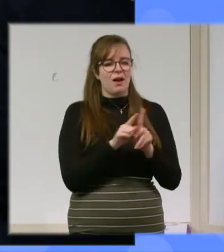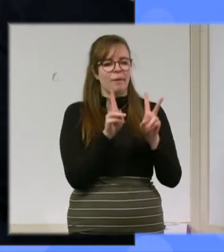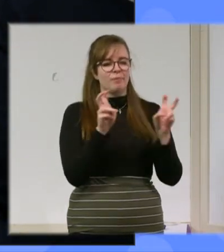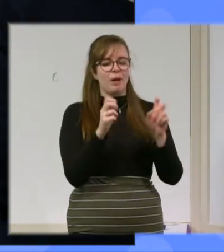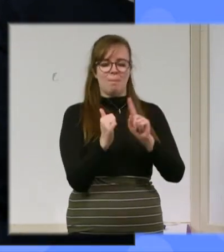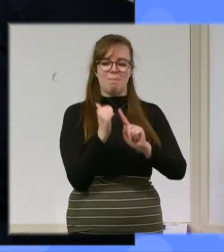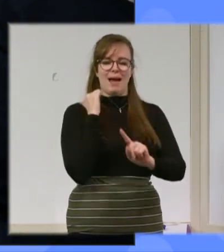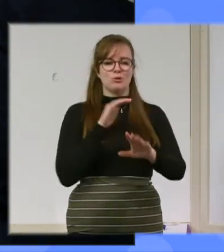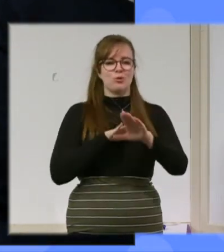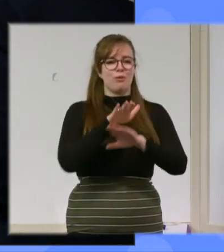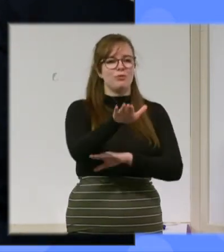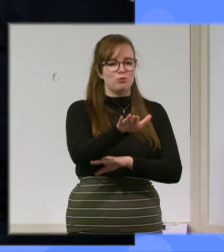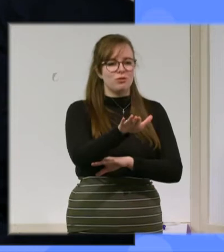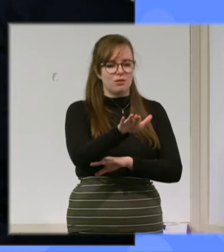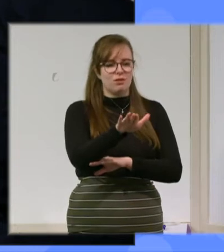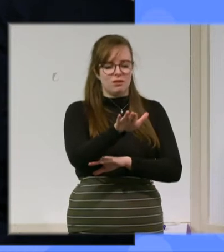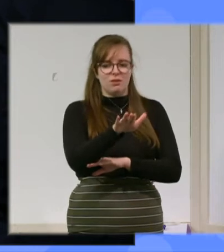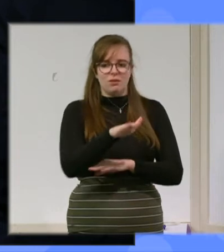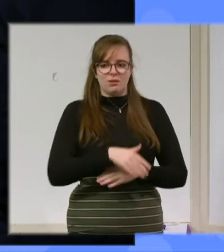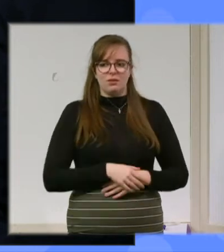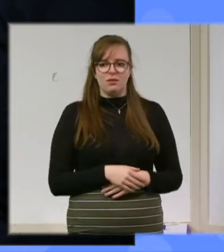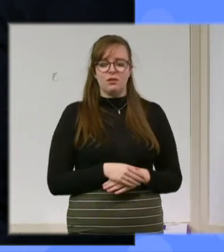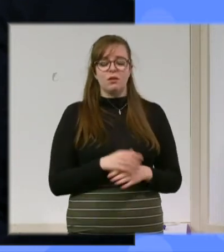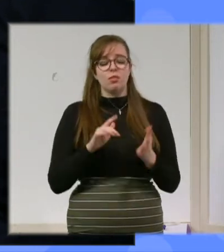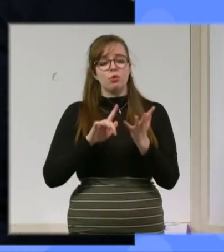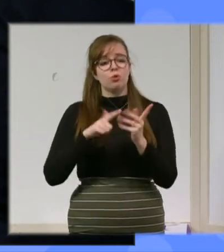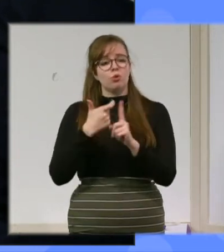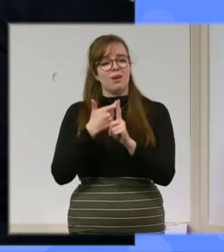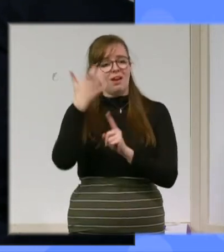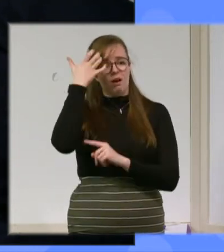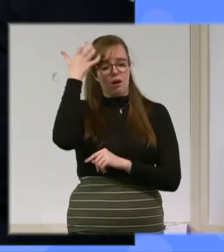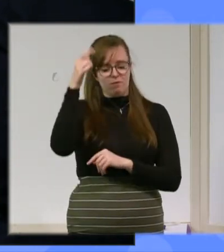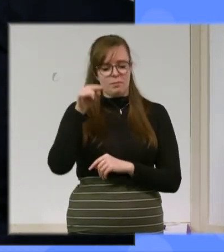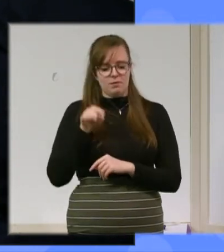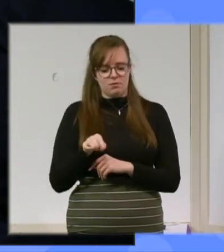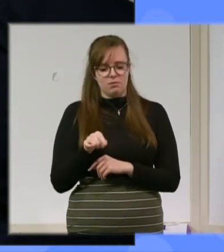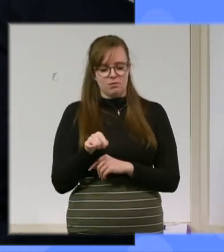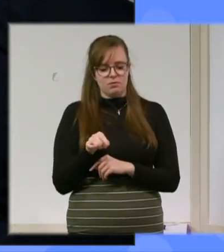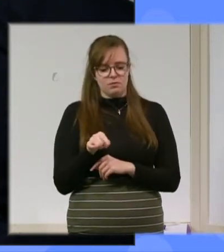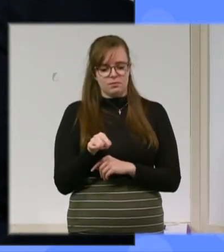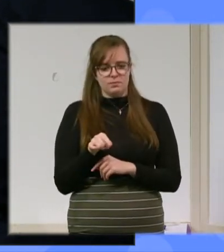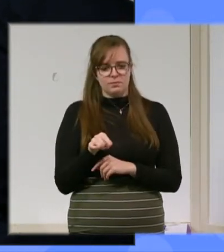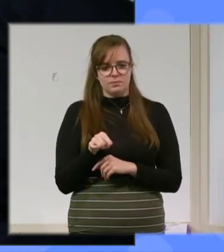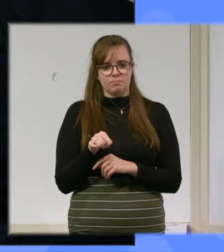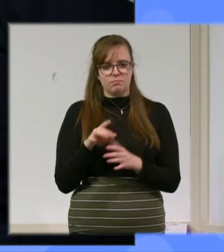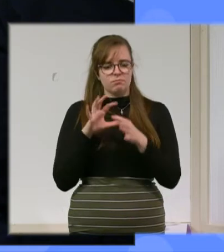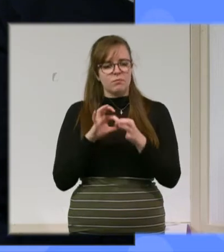some of us we are the UK government in terms of power and political